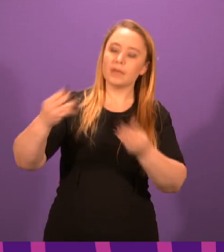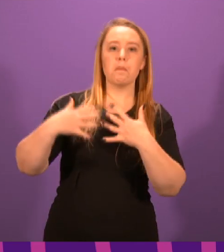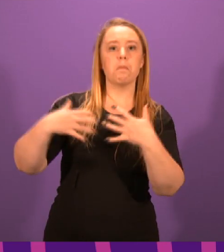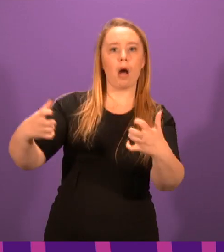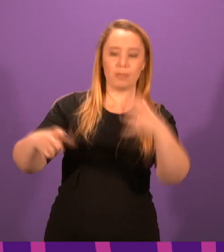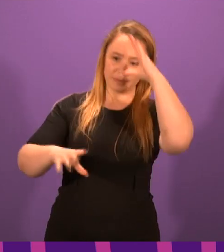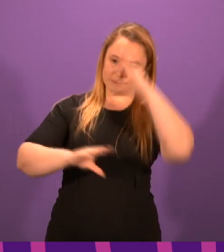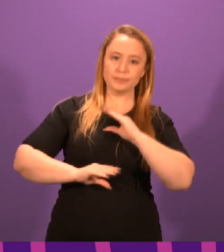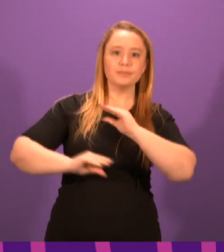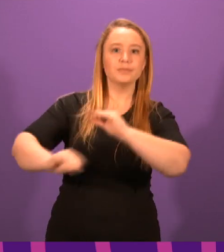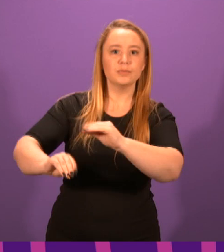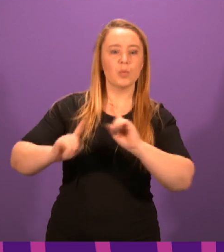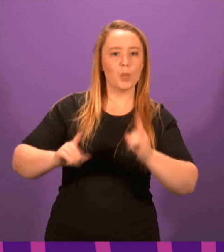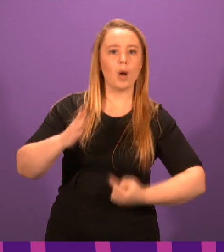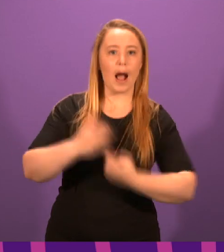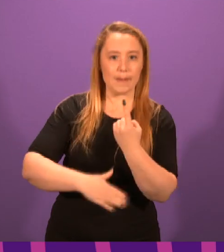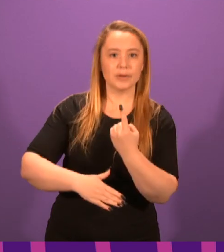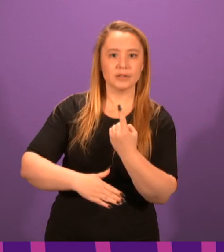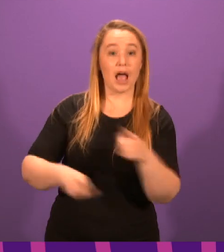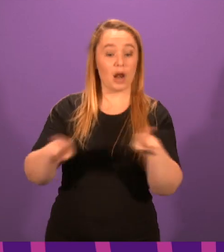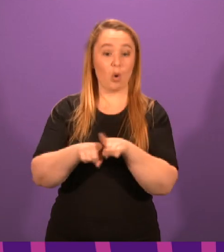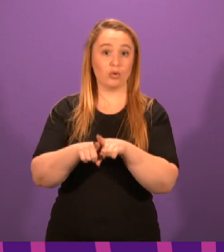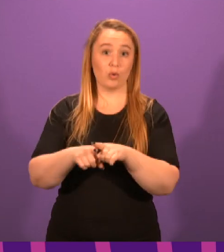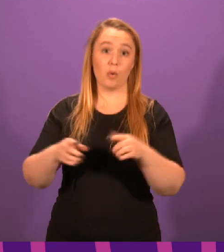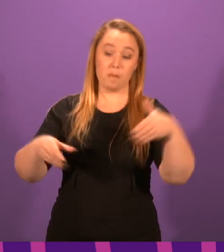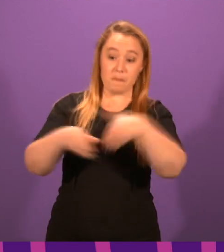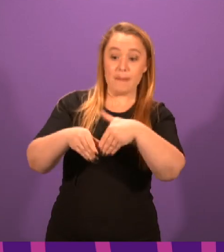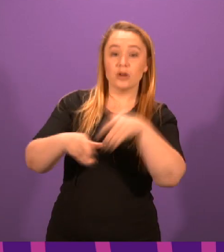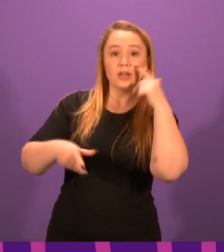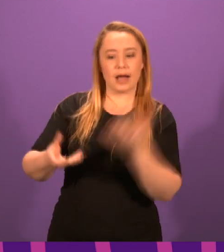to make sure that members are informed and can ask me questions about that.